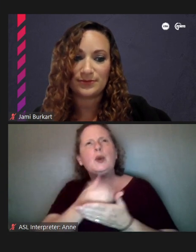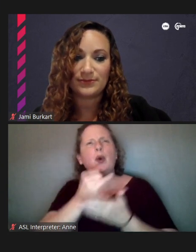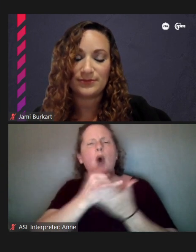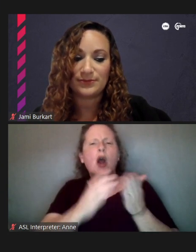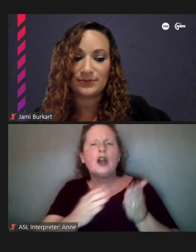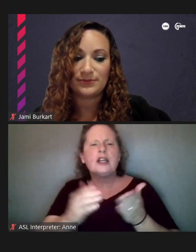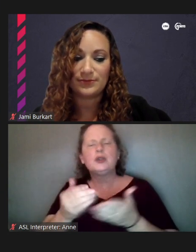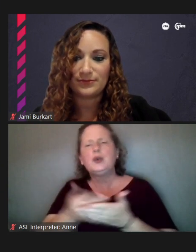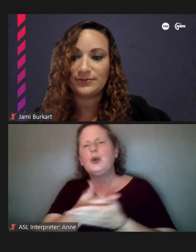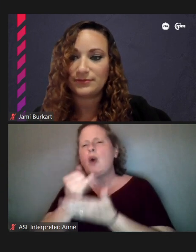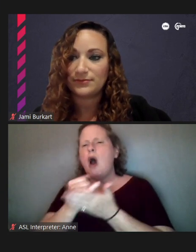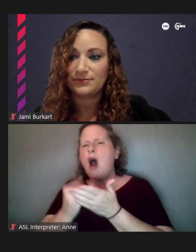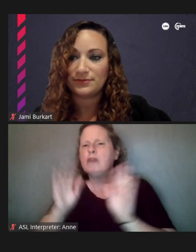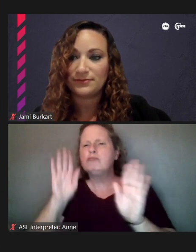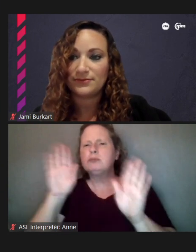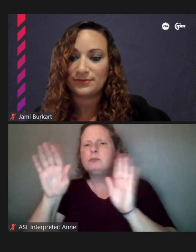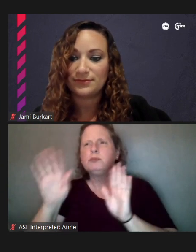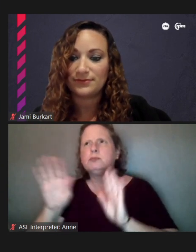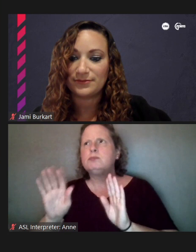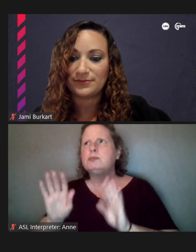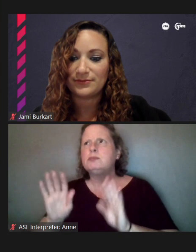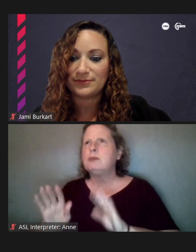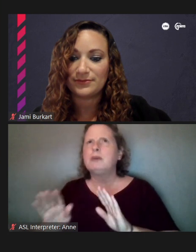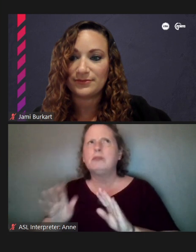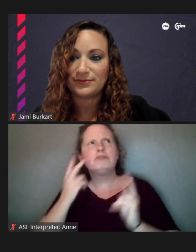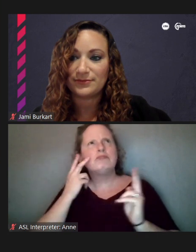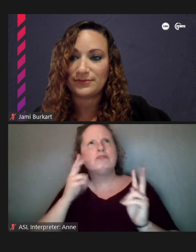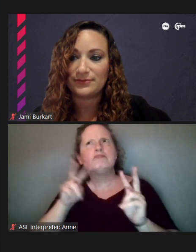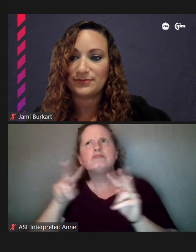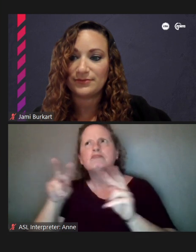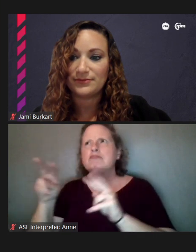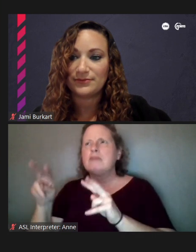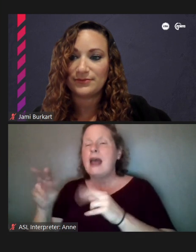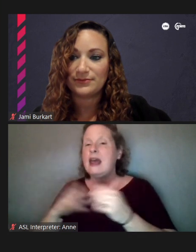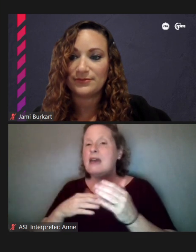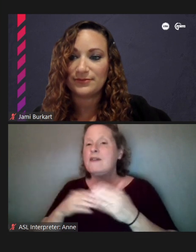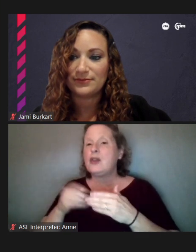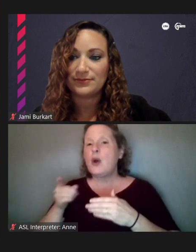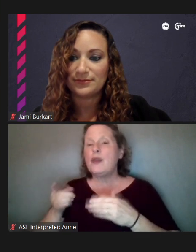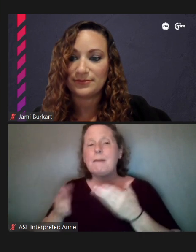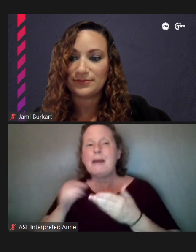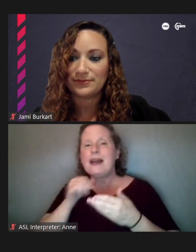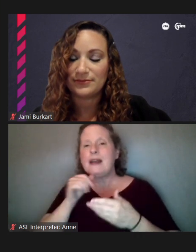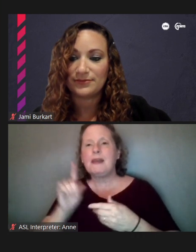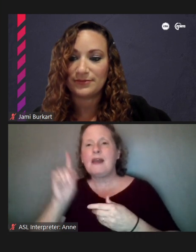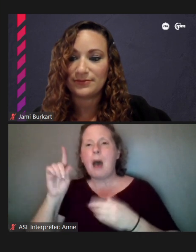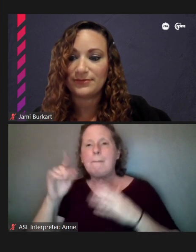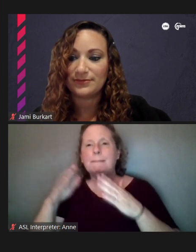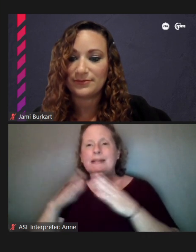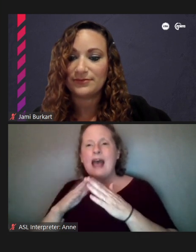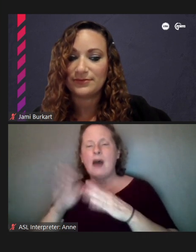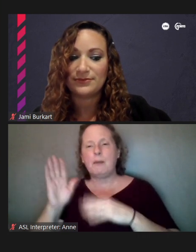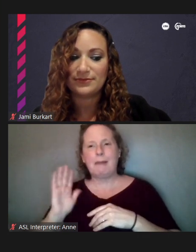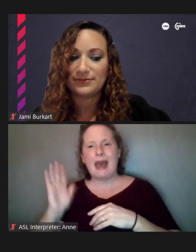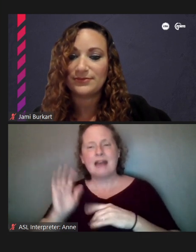that even though they may not be the Uptown past, I like the comment that was